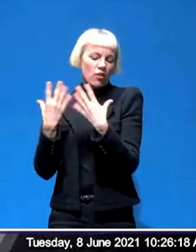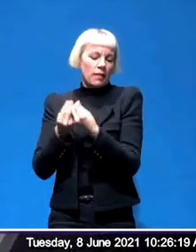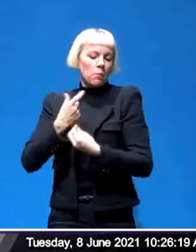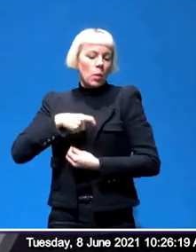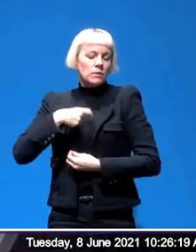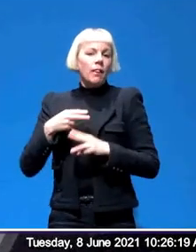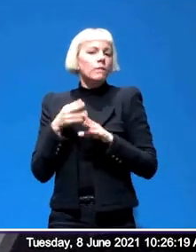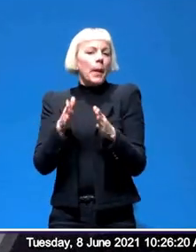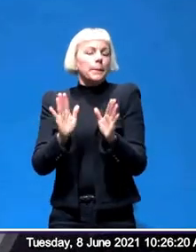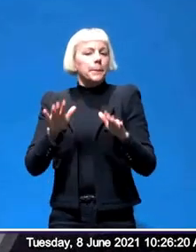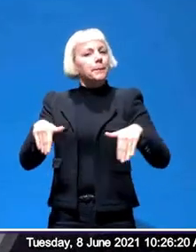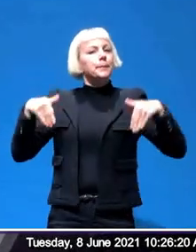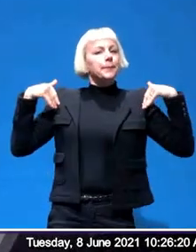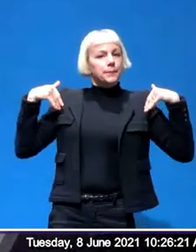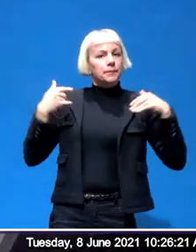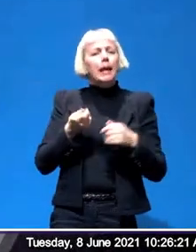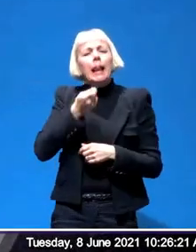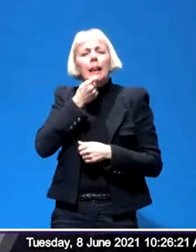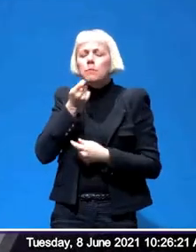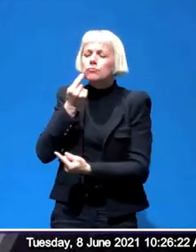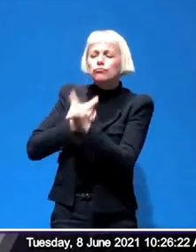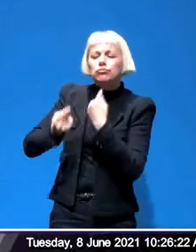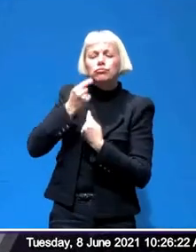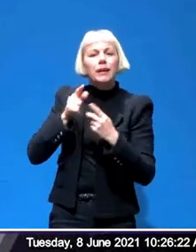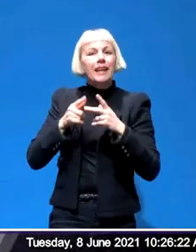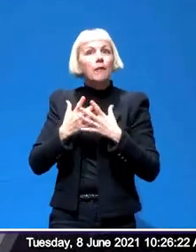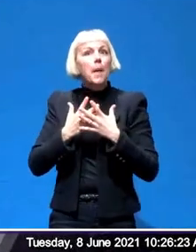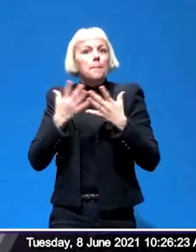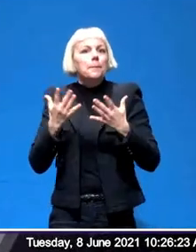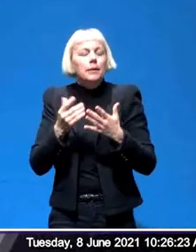with some consultation with me, particularly for large purchases.